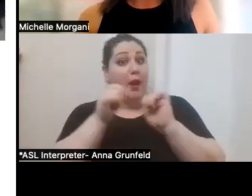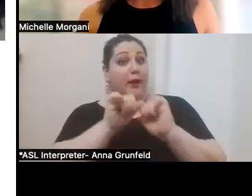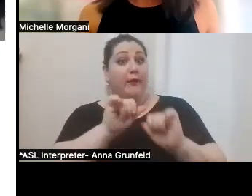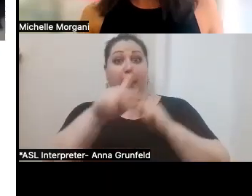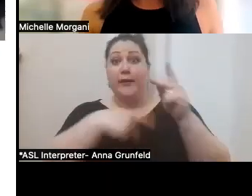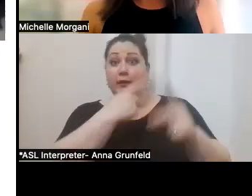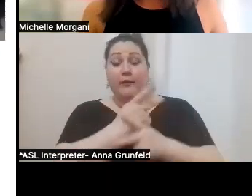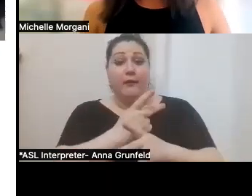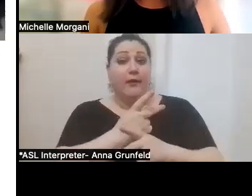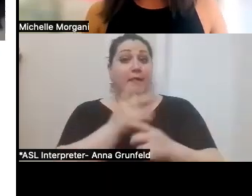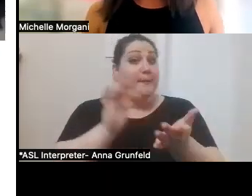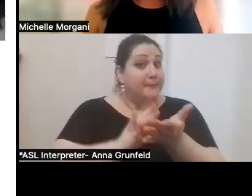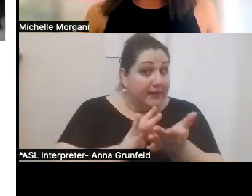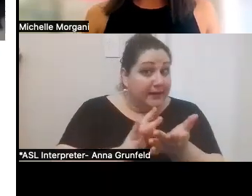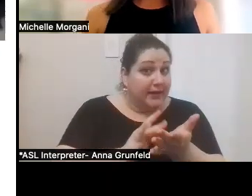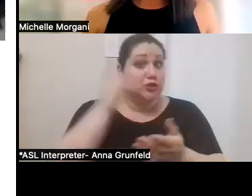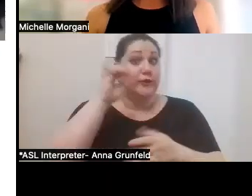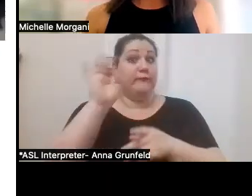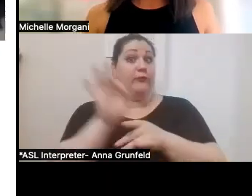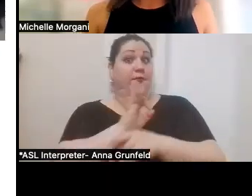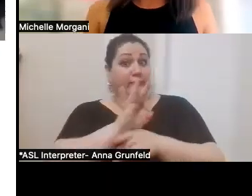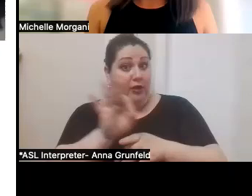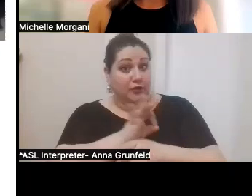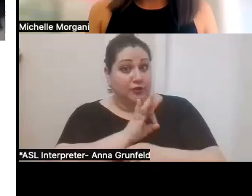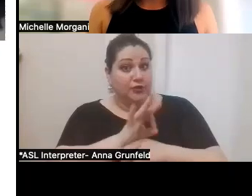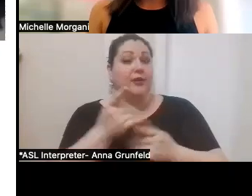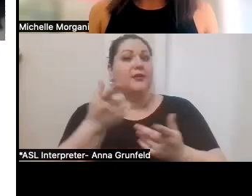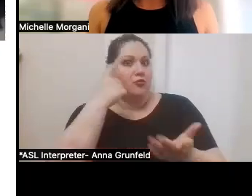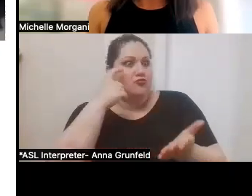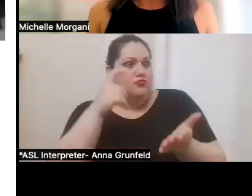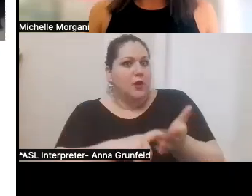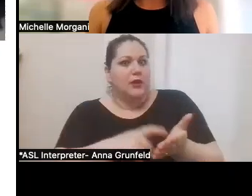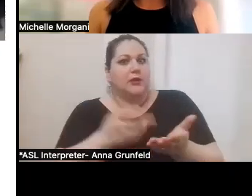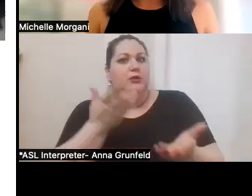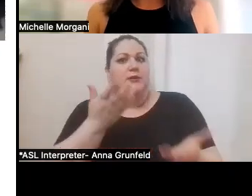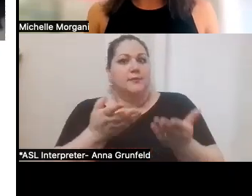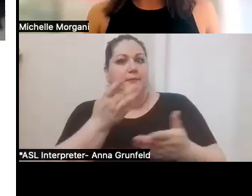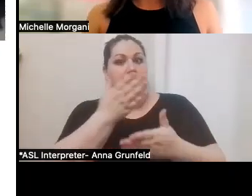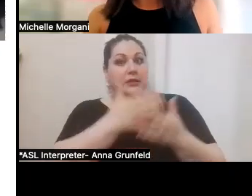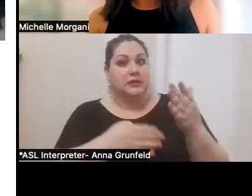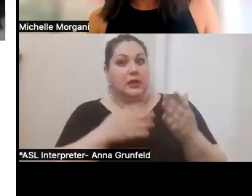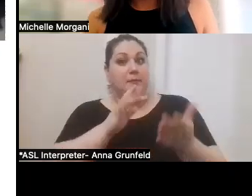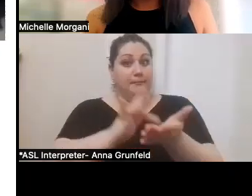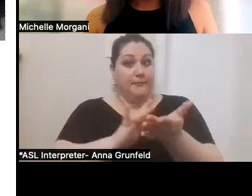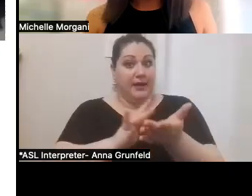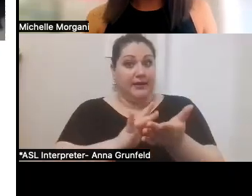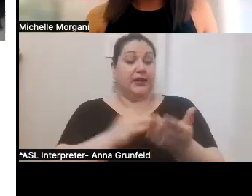Again, recognizing that some particular medications could have a cognitive impairment or a cognitive influence on the student.